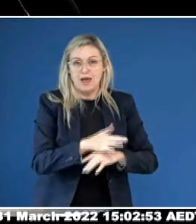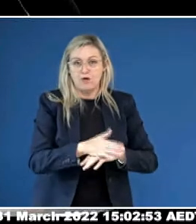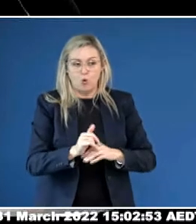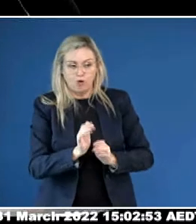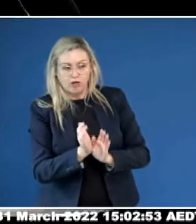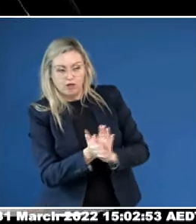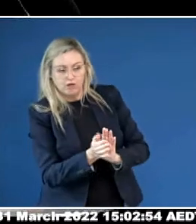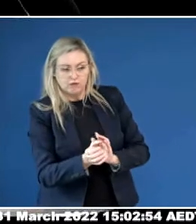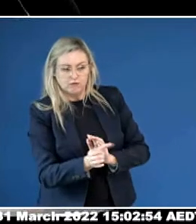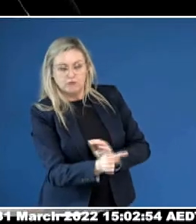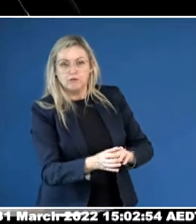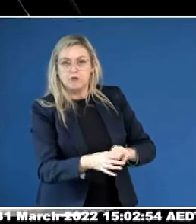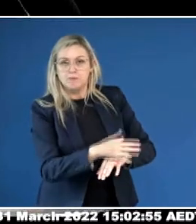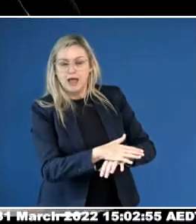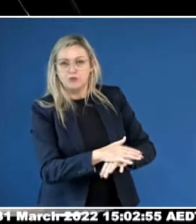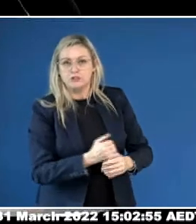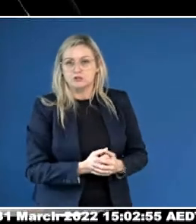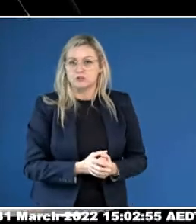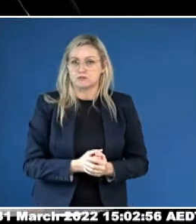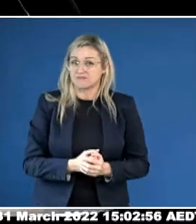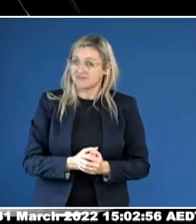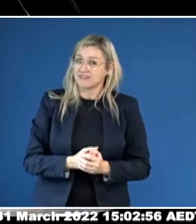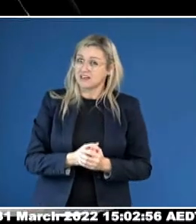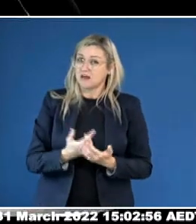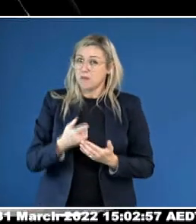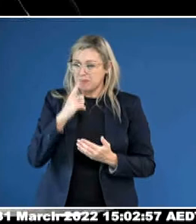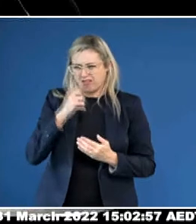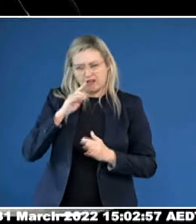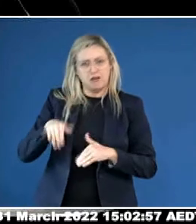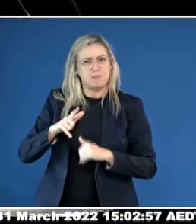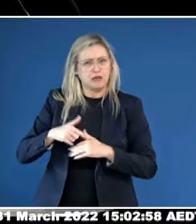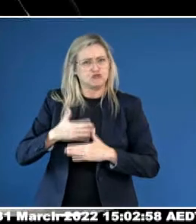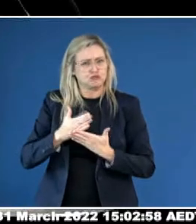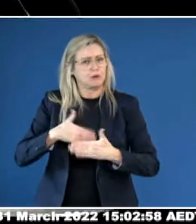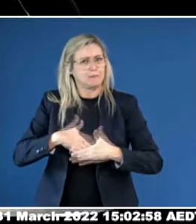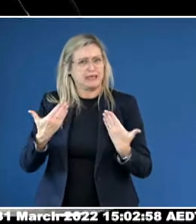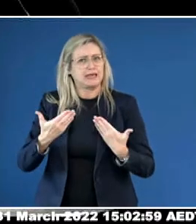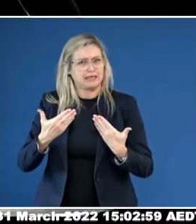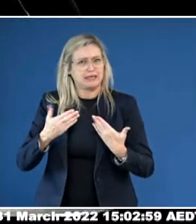communities. When, in fact, that is a big issue with some women with disability.